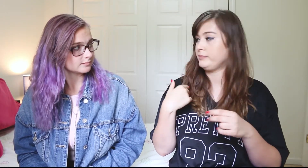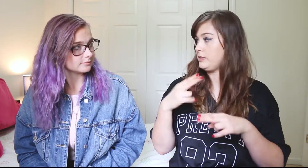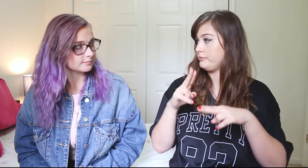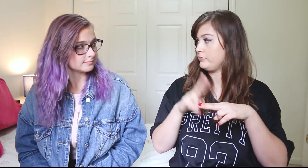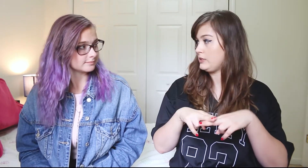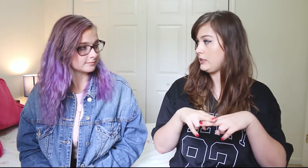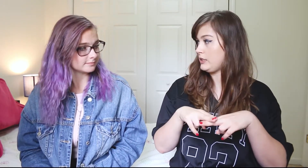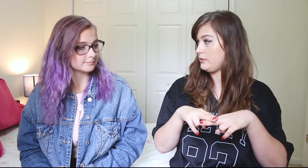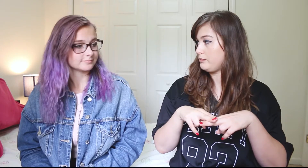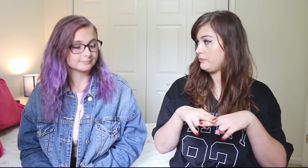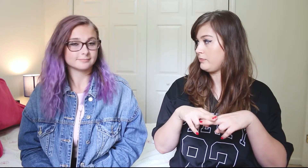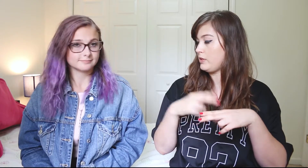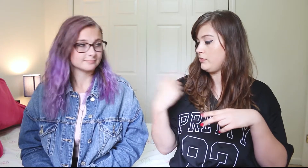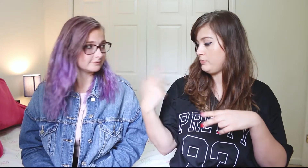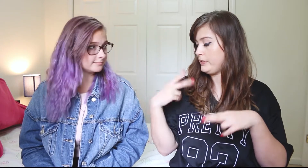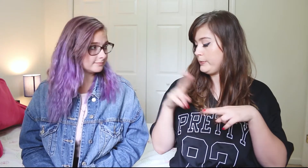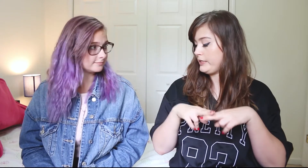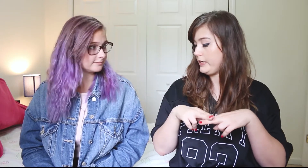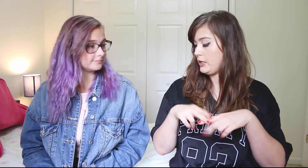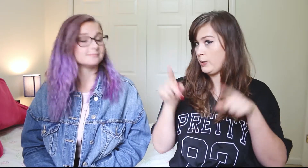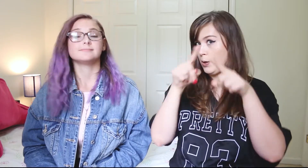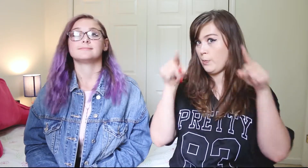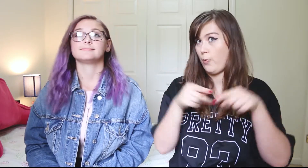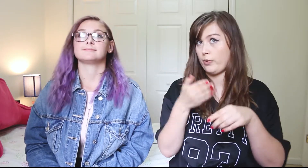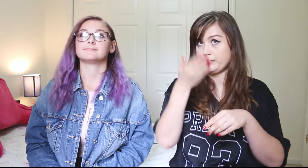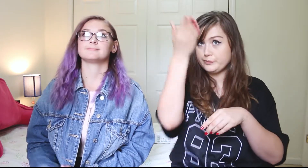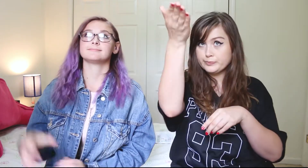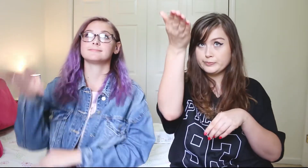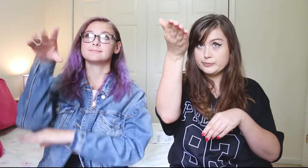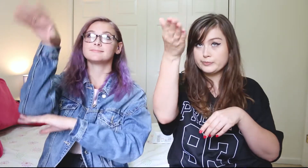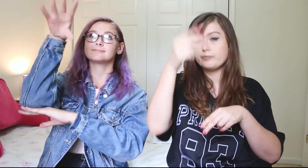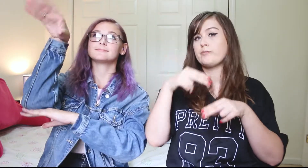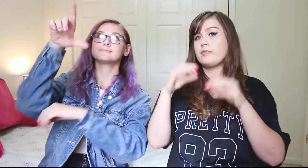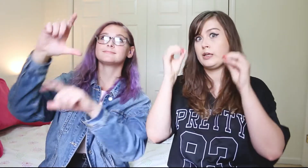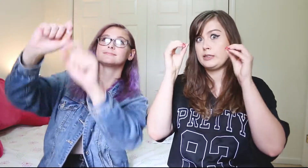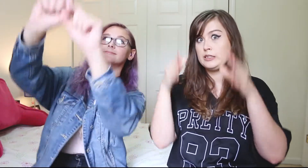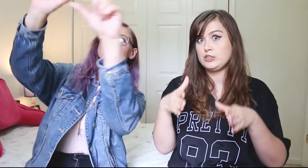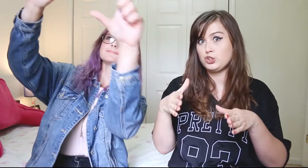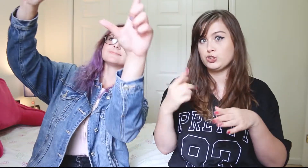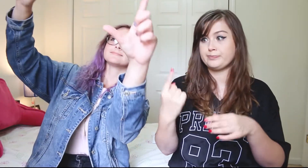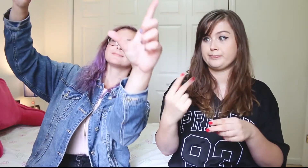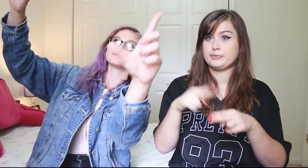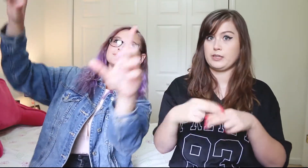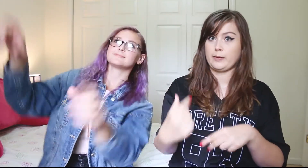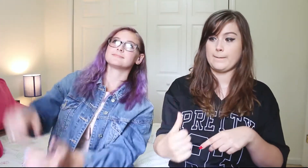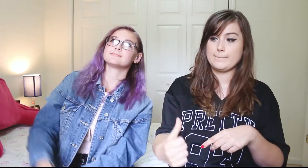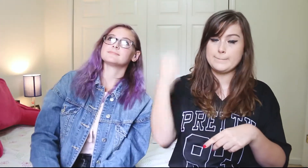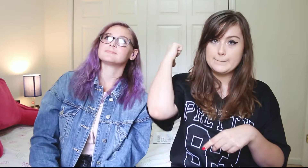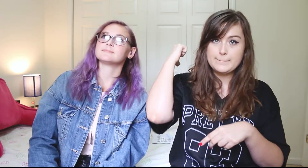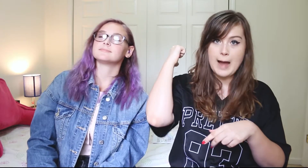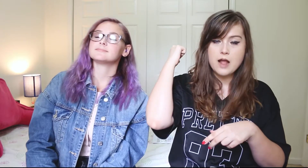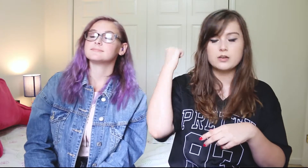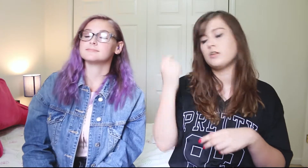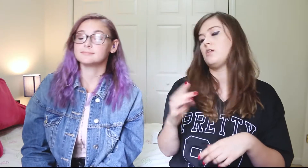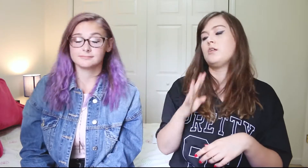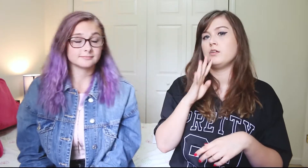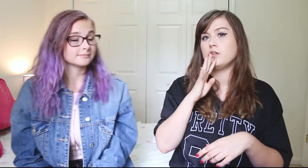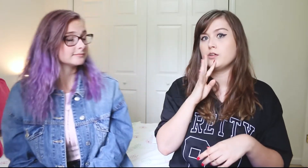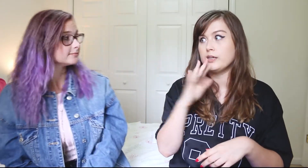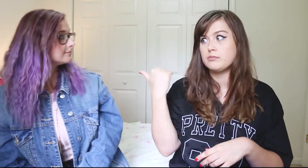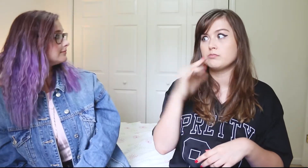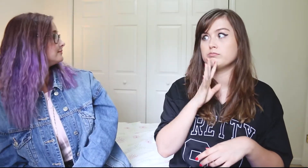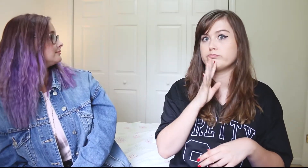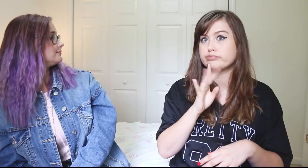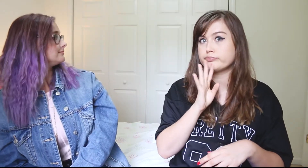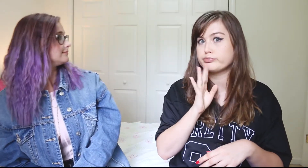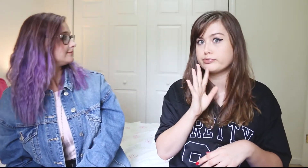and I was sitting facing the board and the teacher was in the back talking.